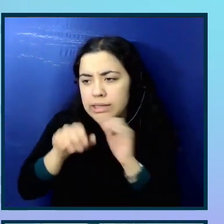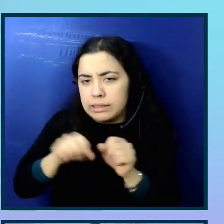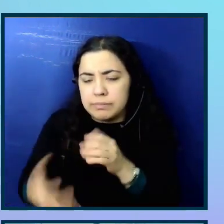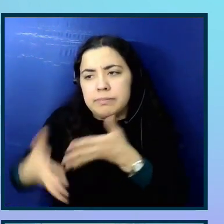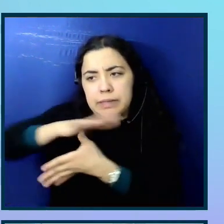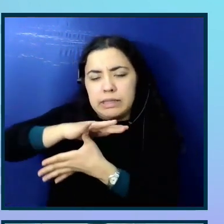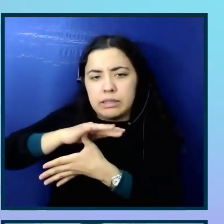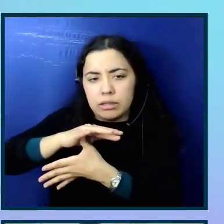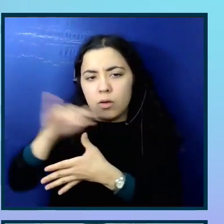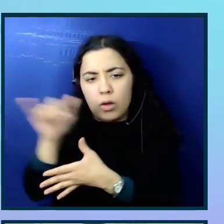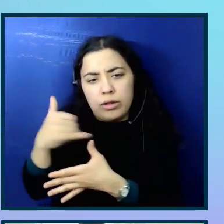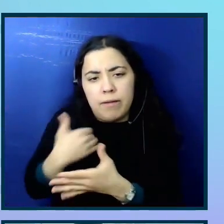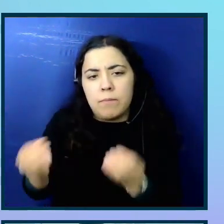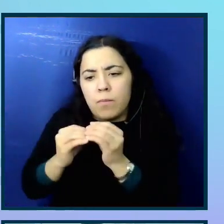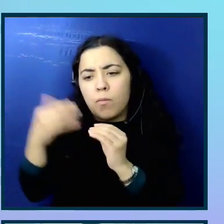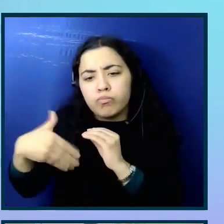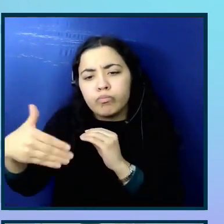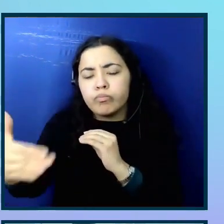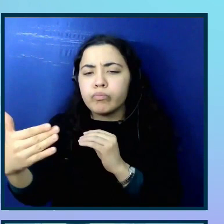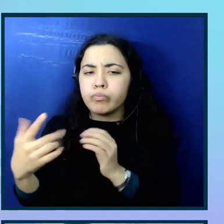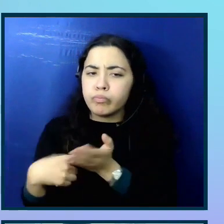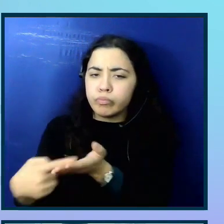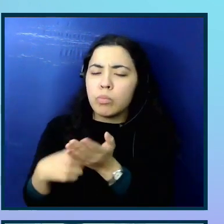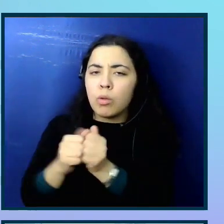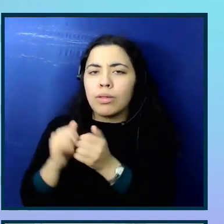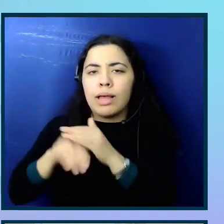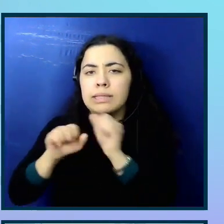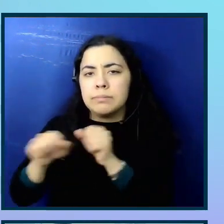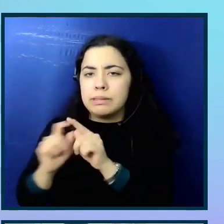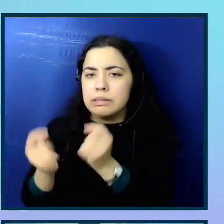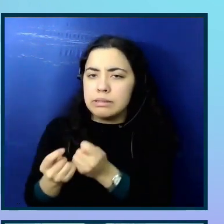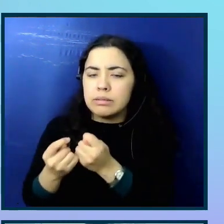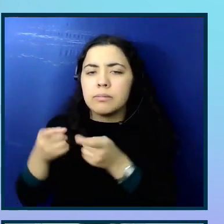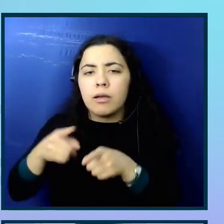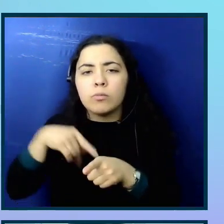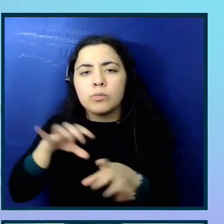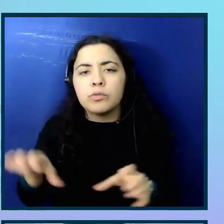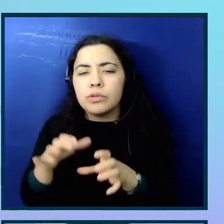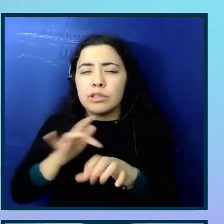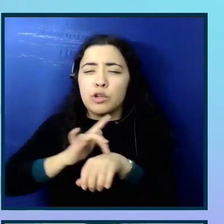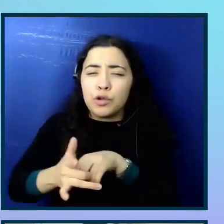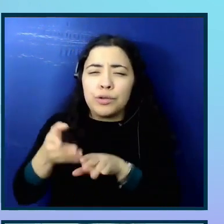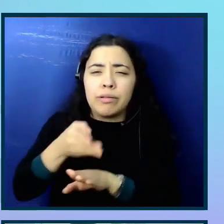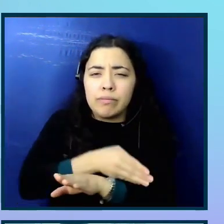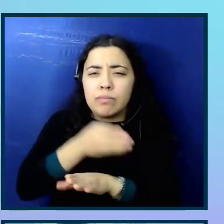and also having more regular integration with the accessibility team when we're doing these like early like concept development